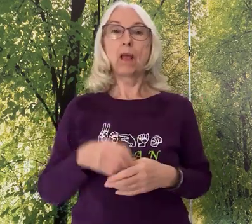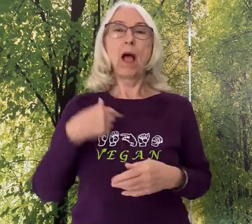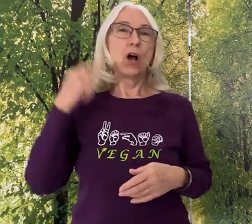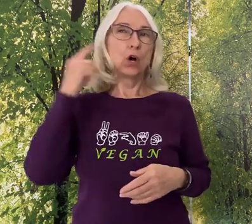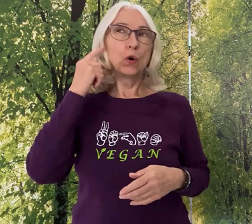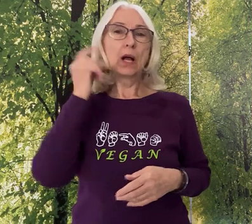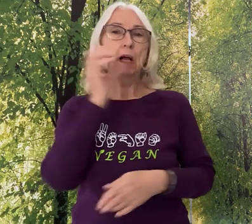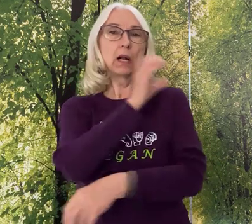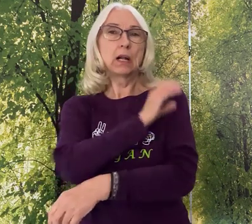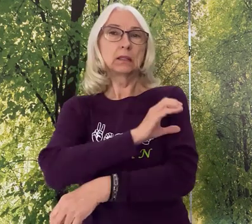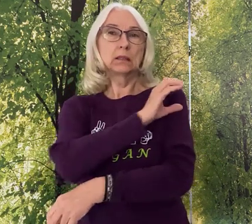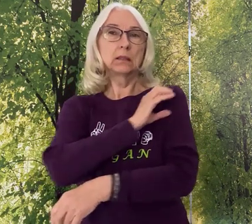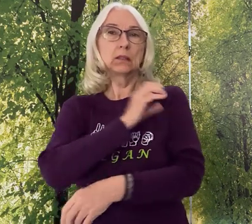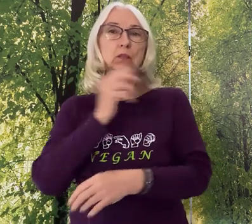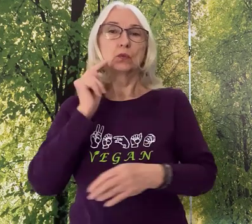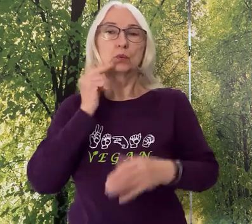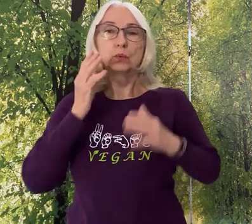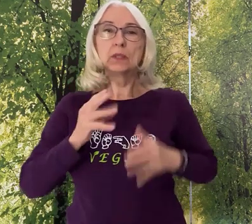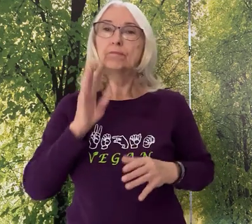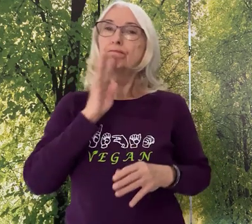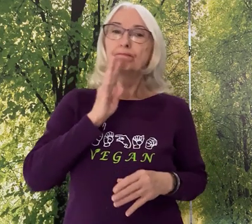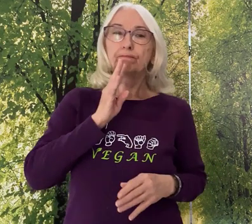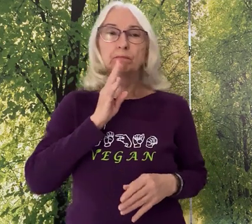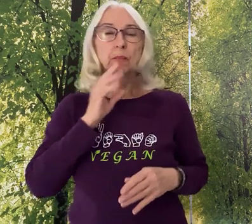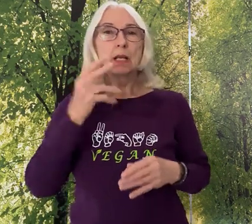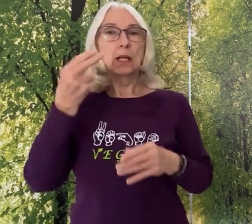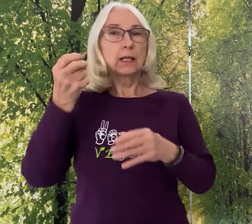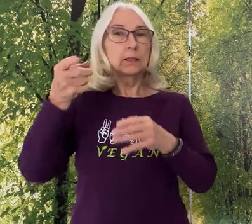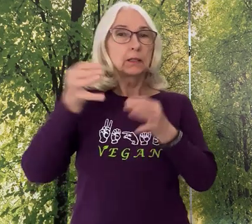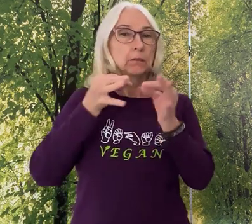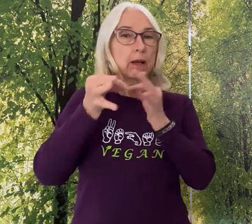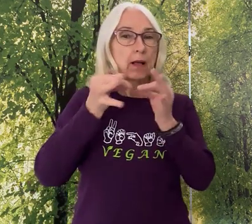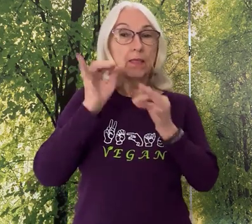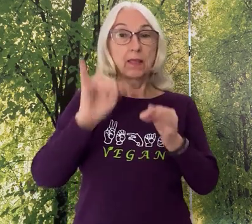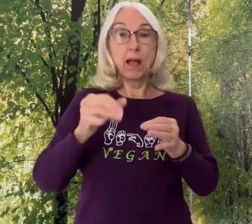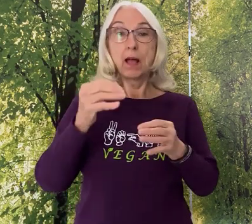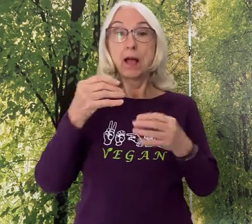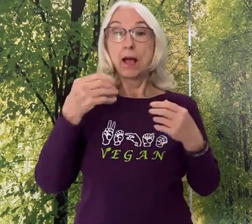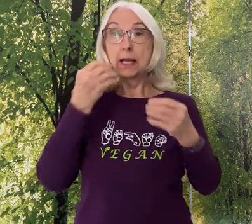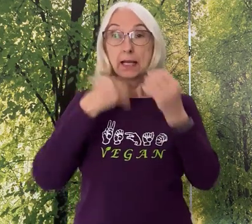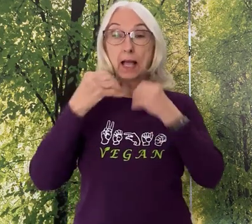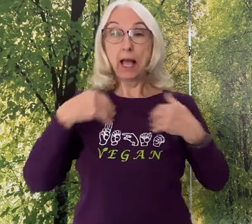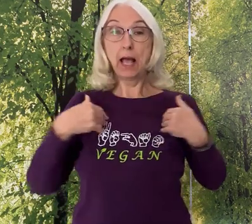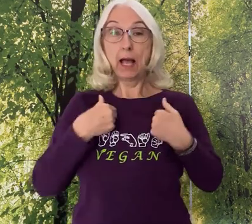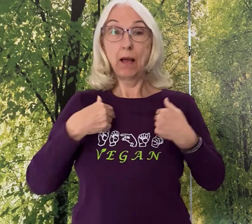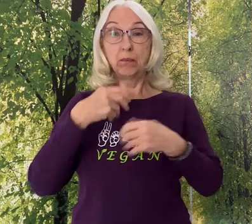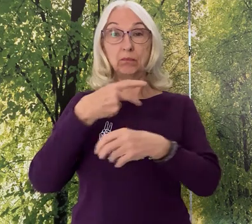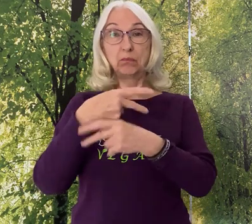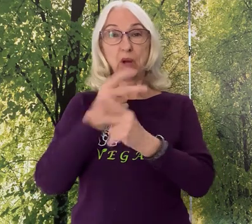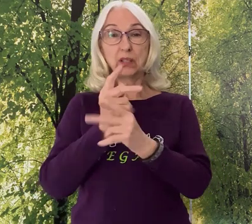I heard a clinical nutritionist speak. He explained that eating animal products